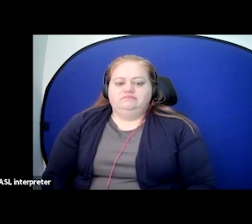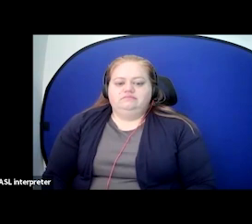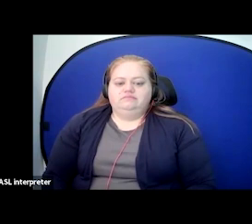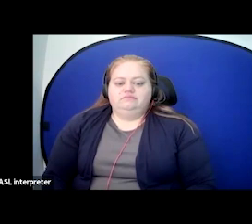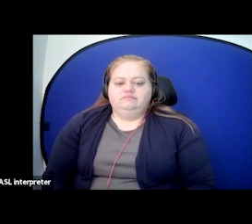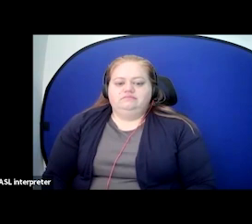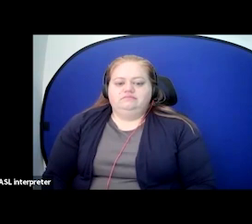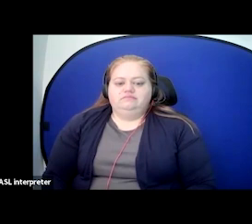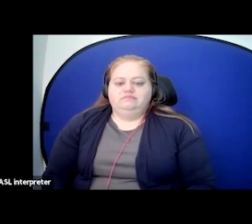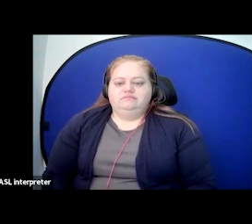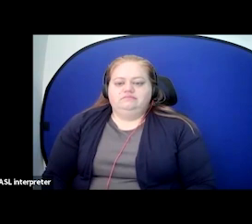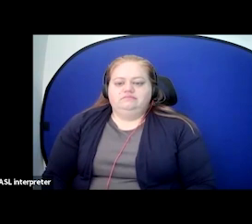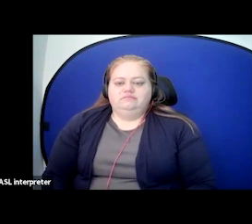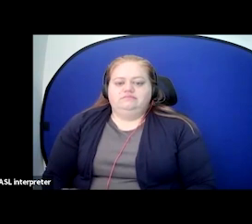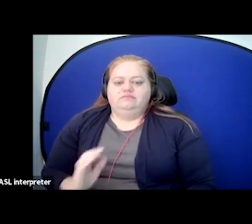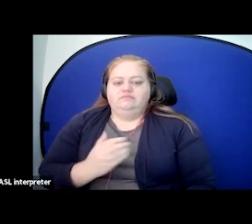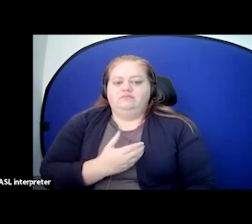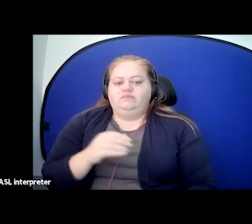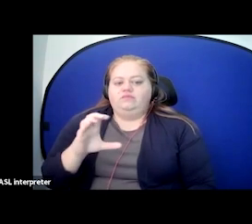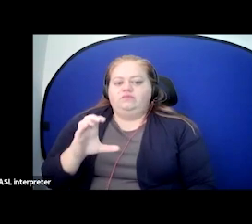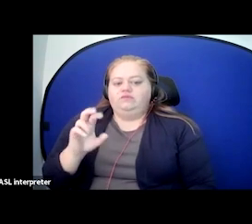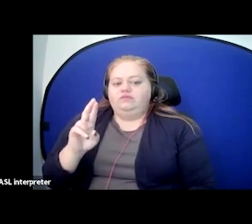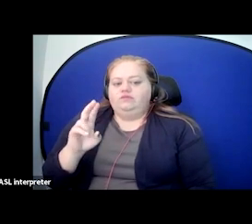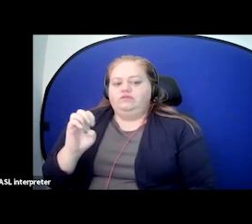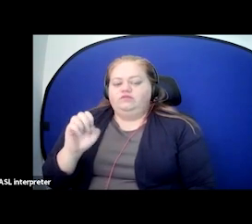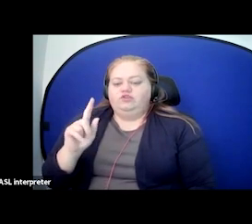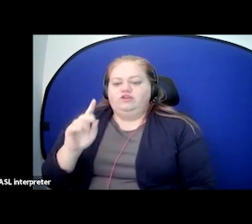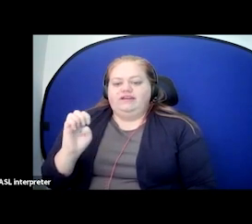So the CREATE framework is used